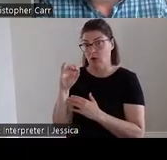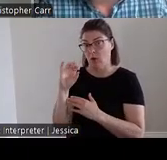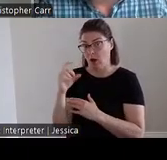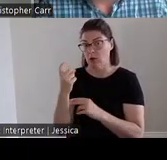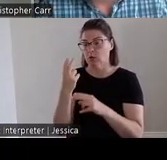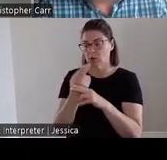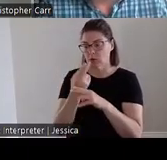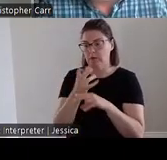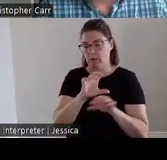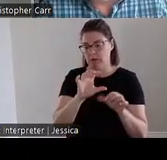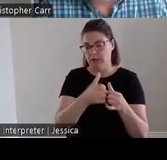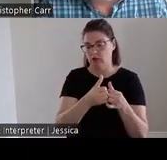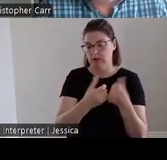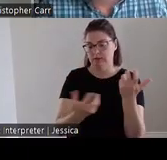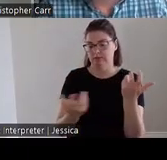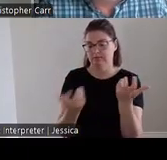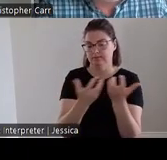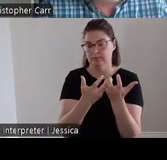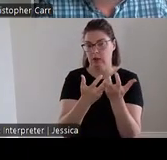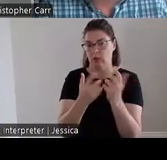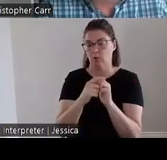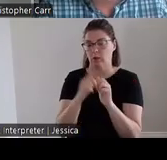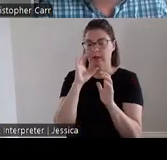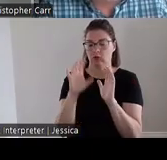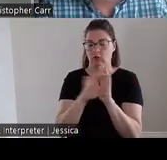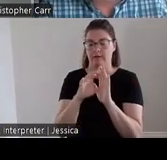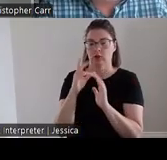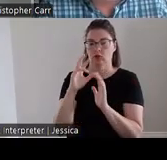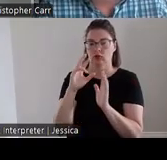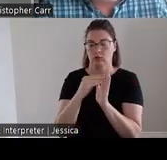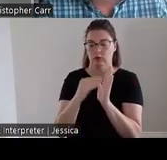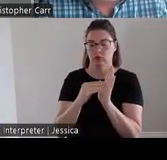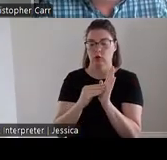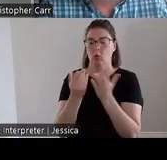to supplement bibliographic records with publisher-provided accessibility metadata.